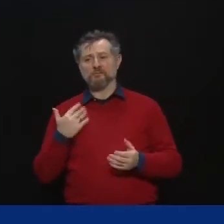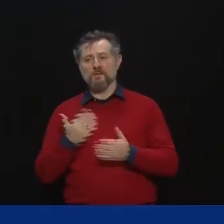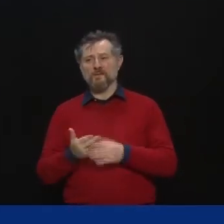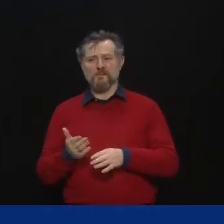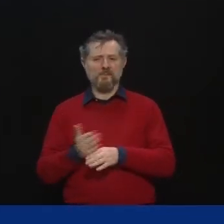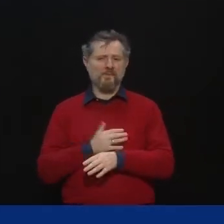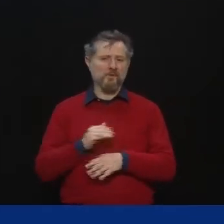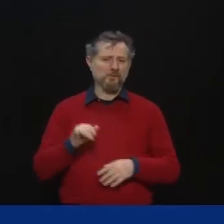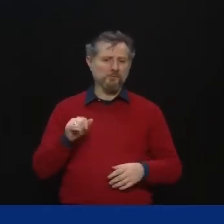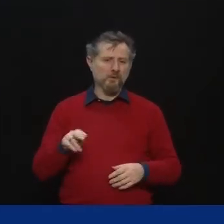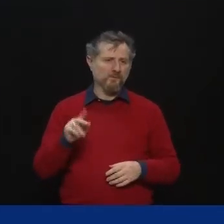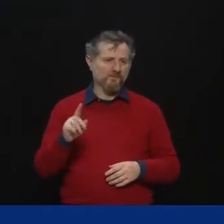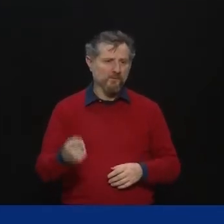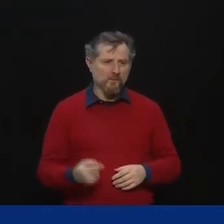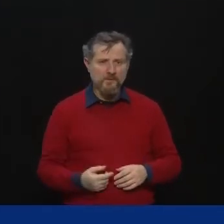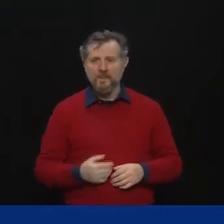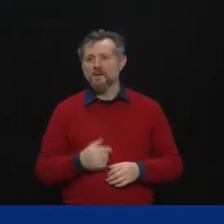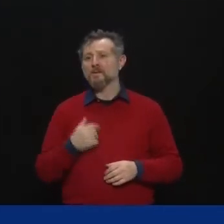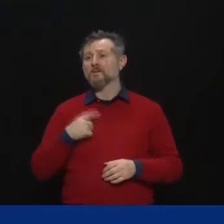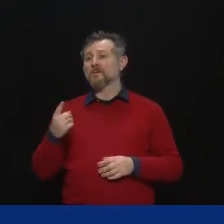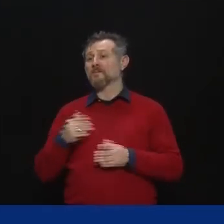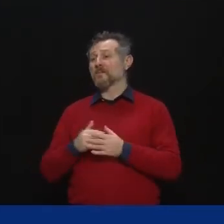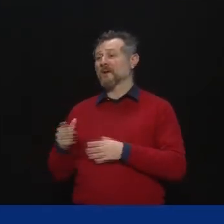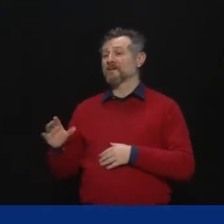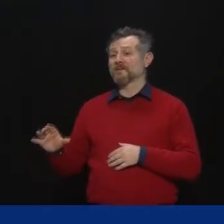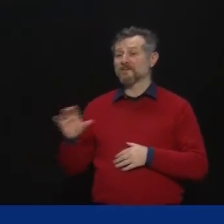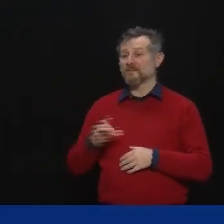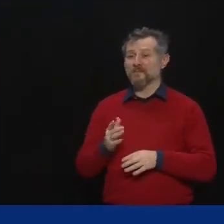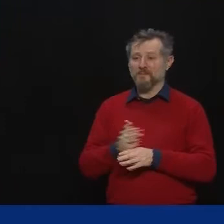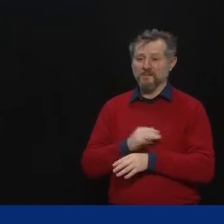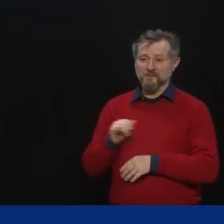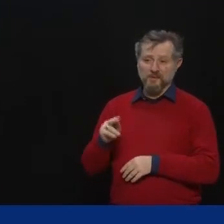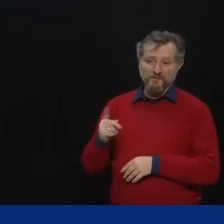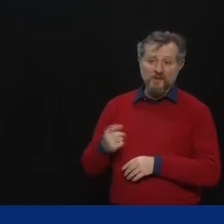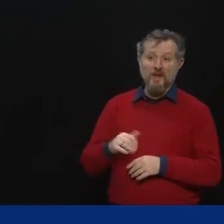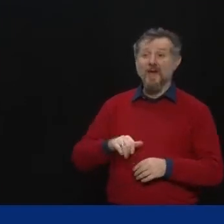AS YOU ANNOUNCED WE DO HAVE ANOTHER 10 MILLION OVER THE COUNTERER TESTS COMING TO THE